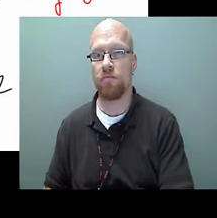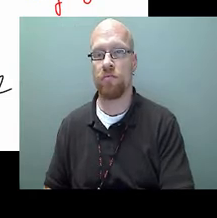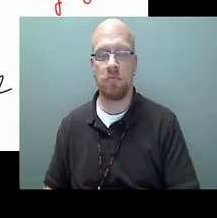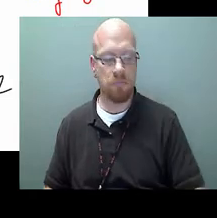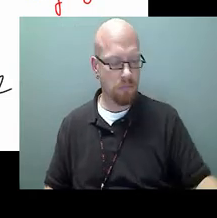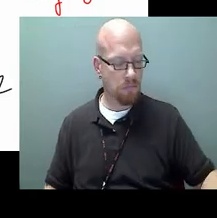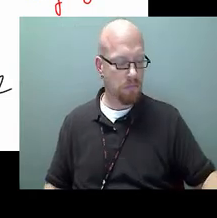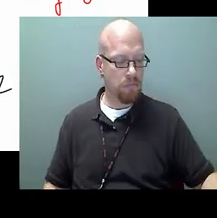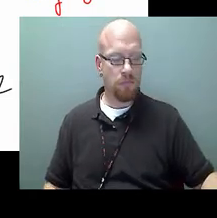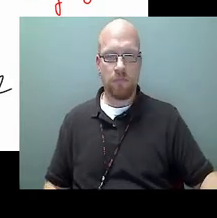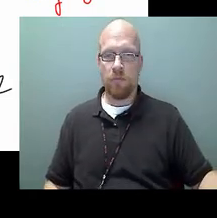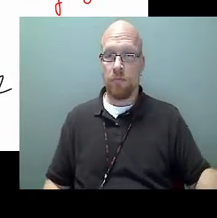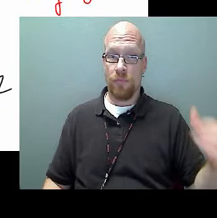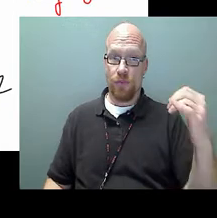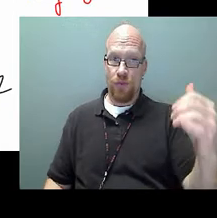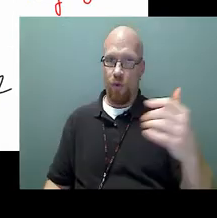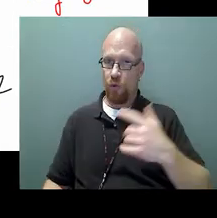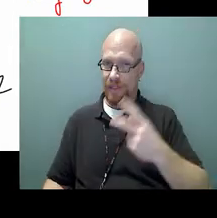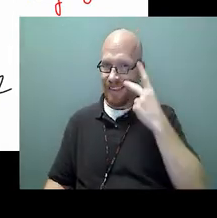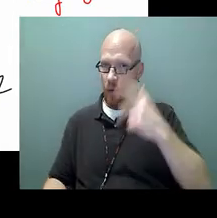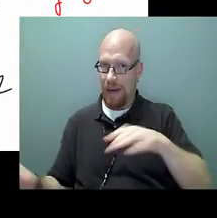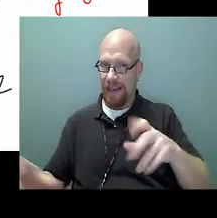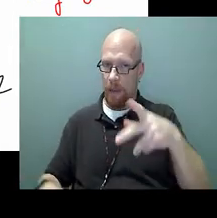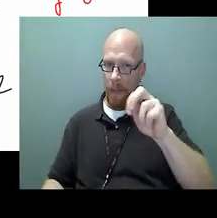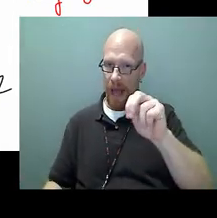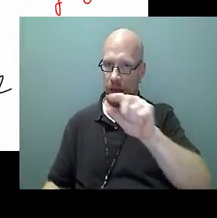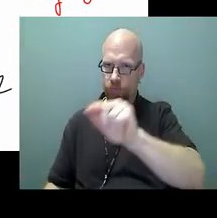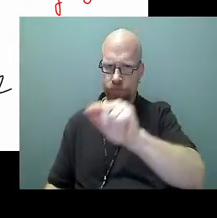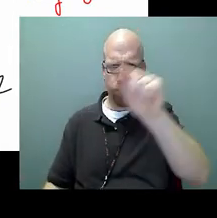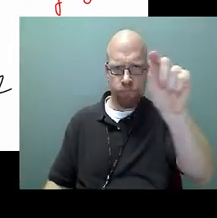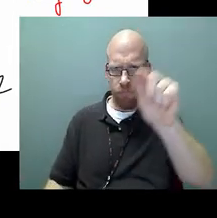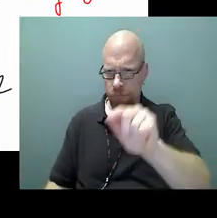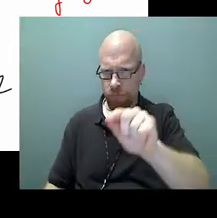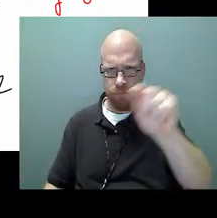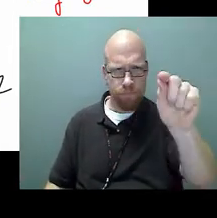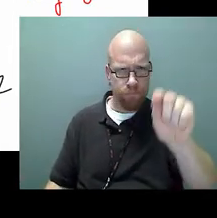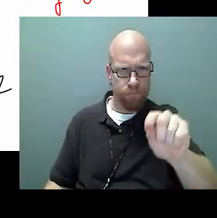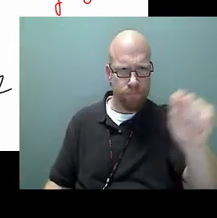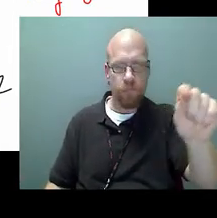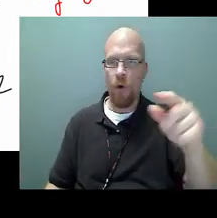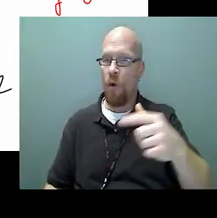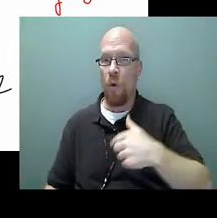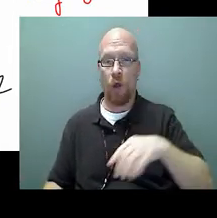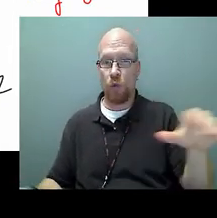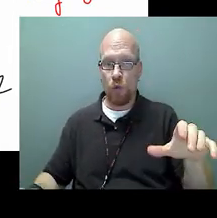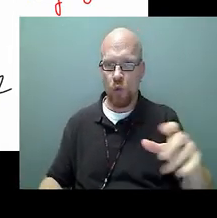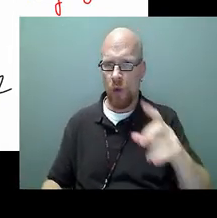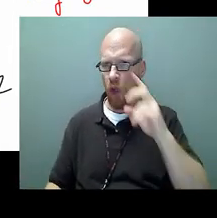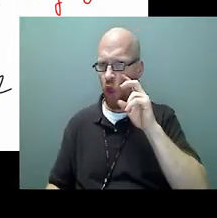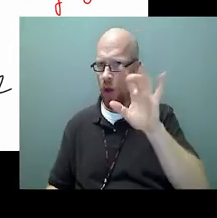And we also have, then, y squared and z. Now,